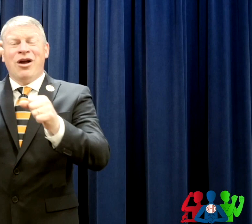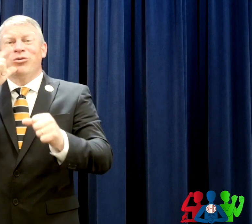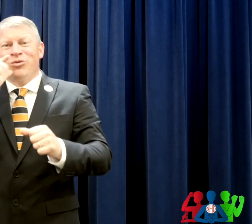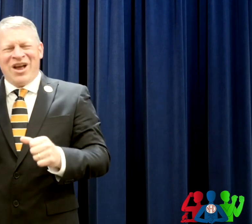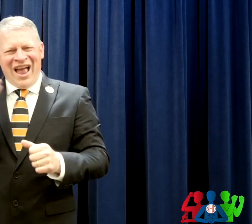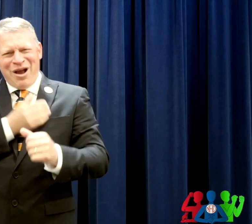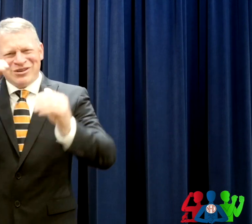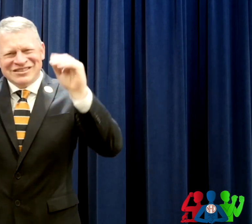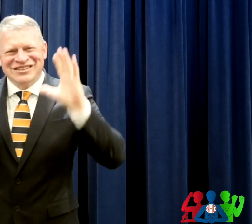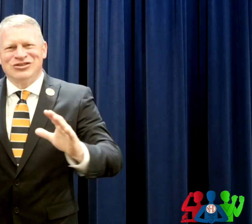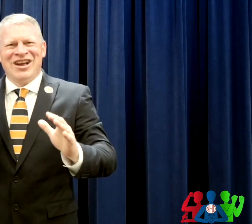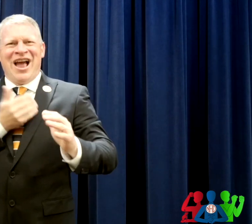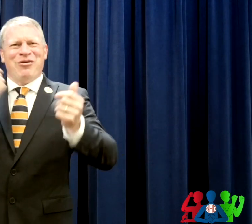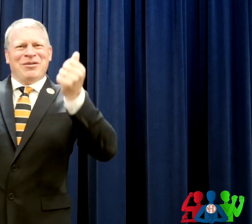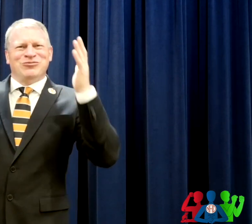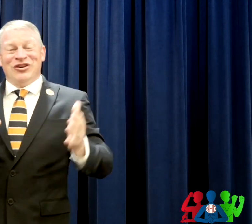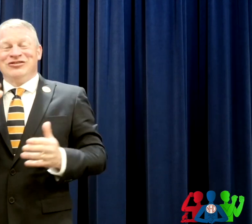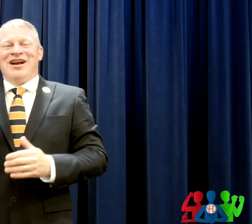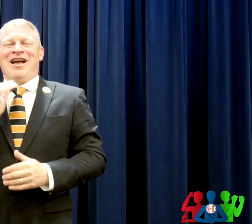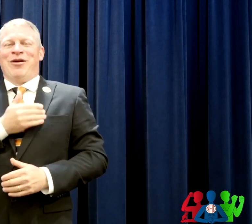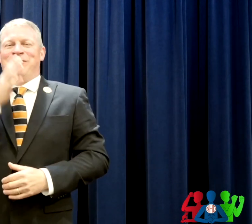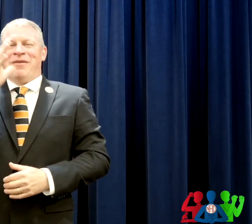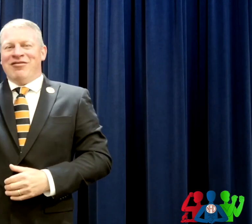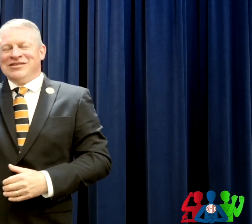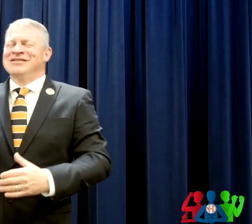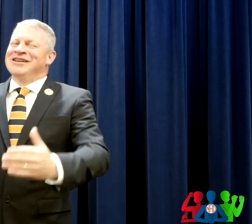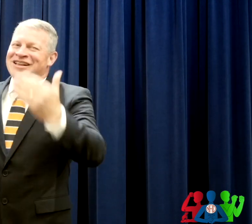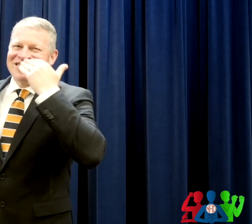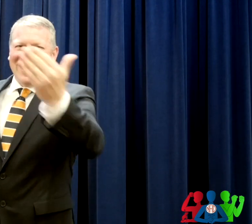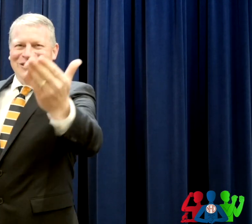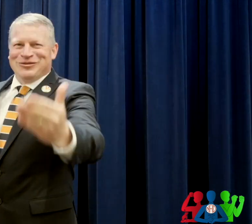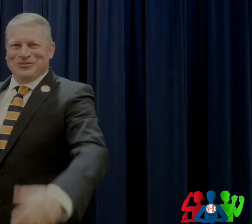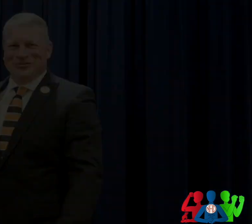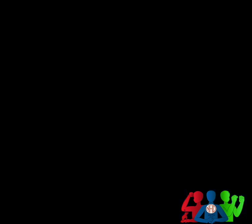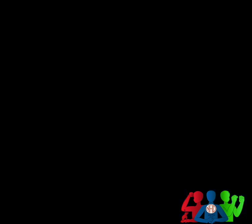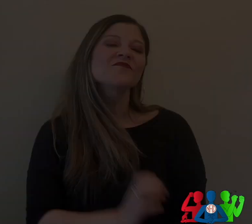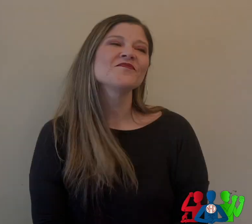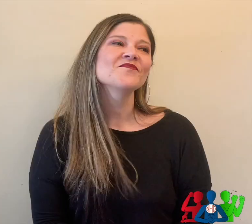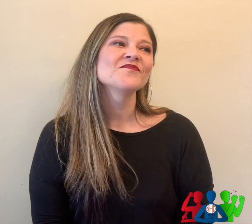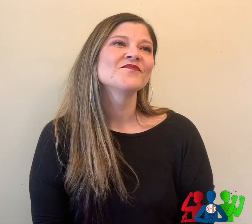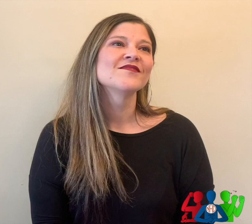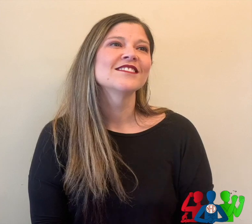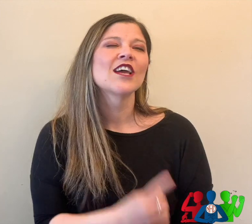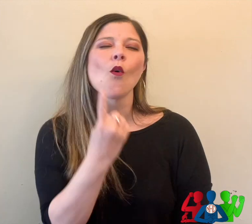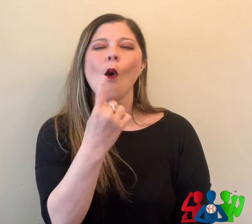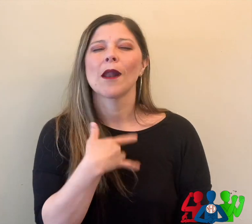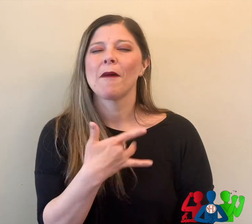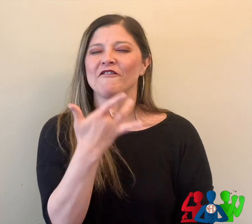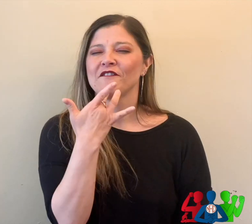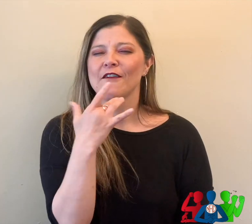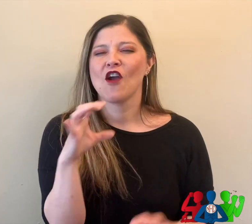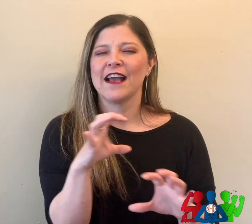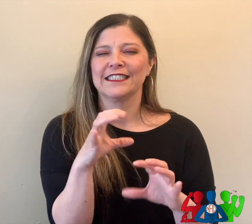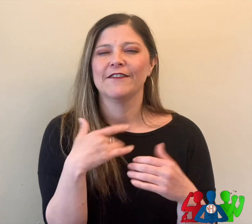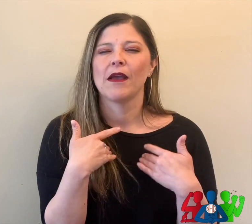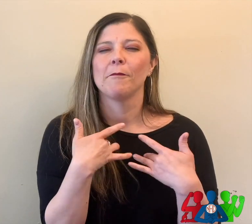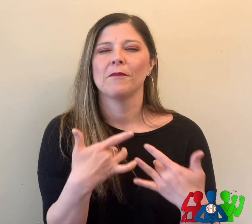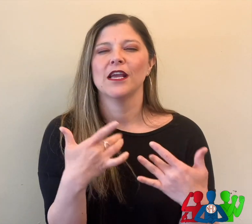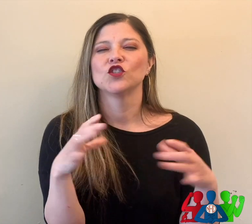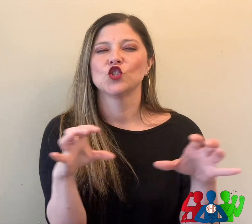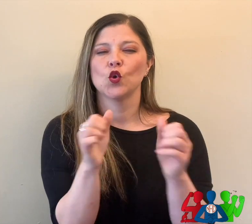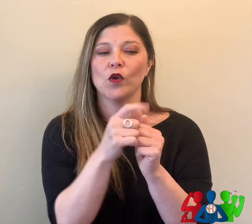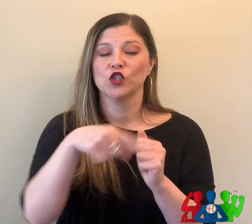has done that for our instructors, administrators, and parents. Thank you.